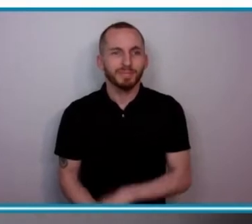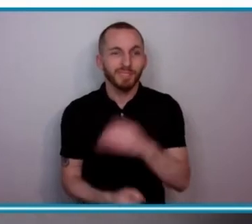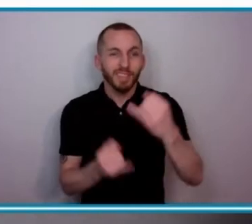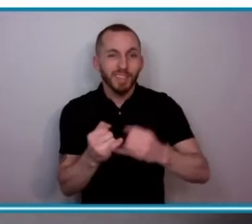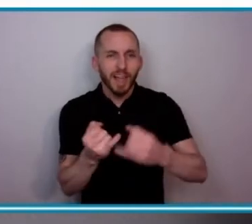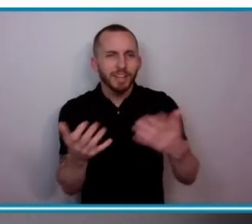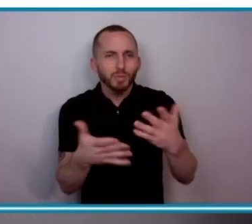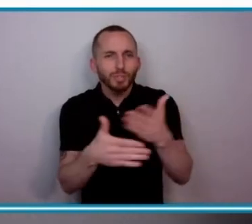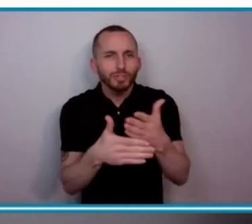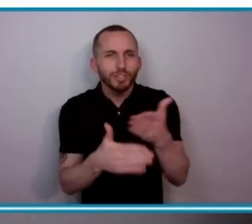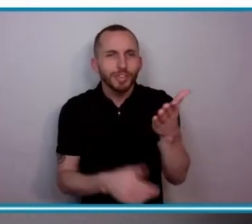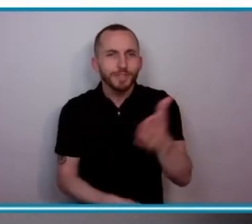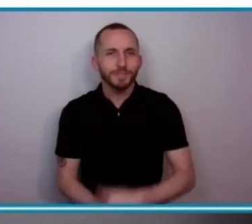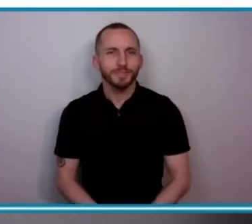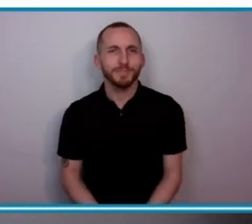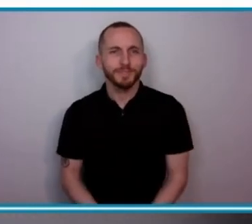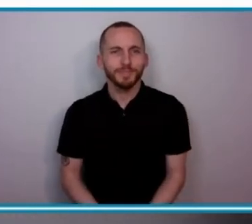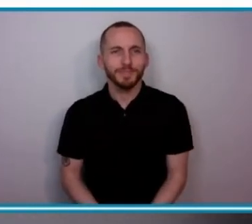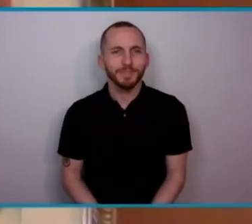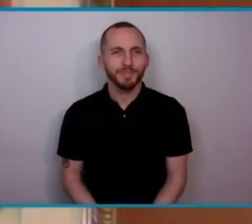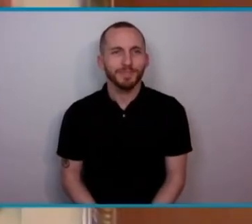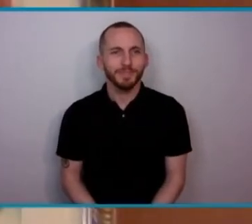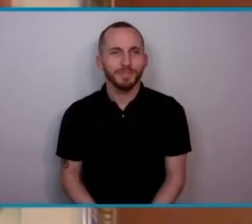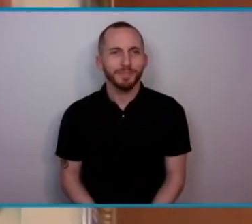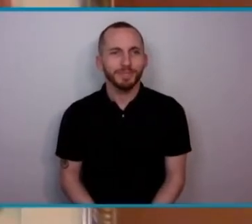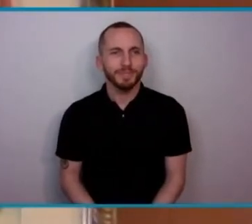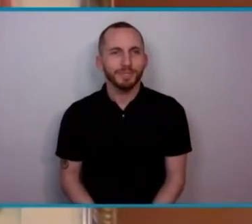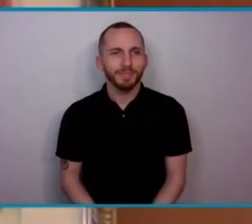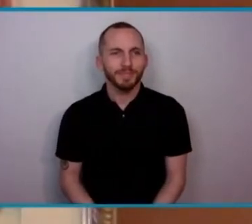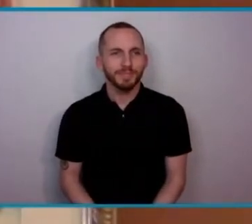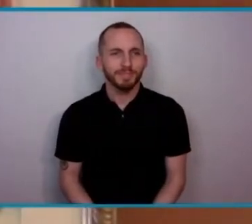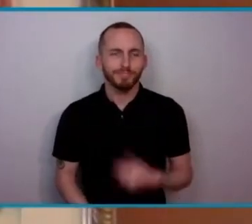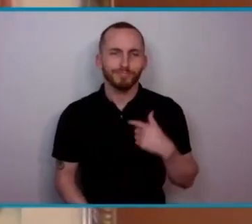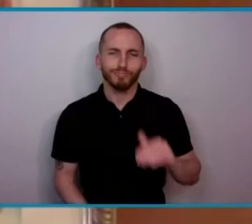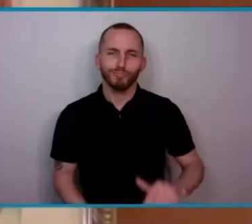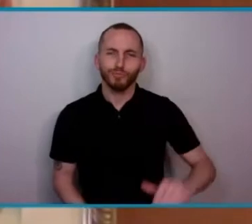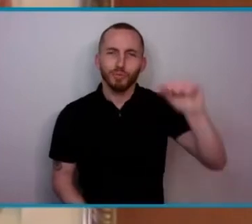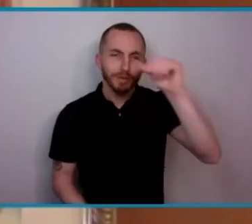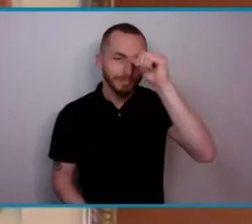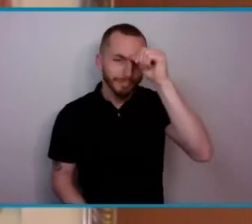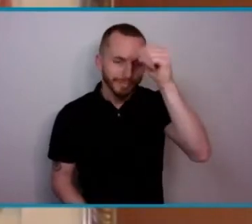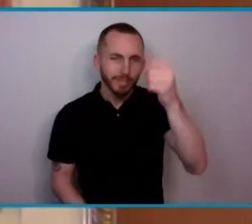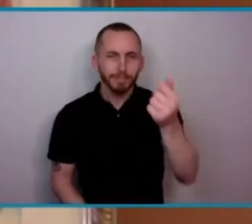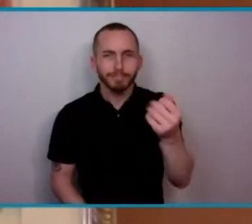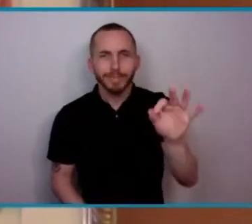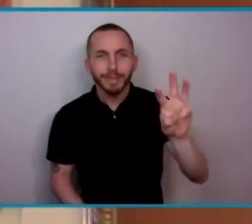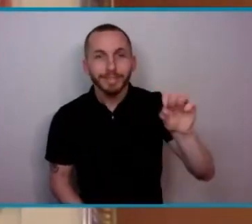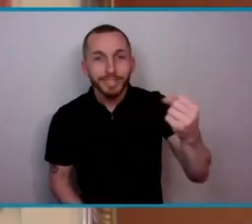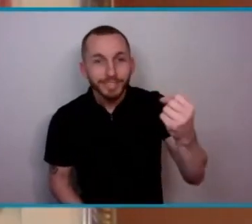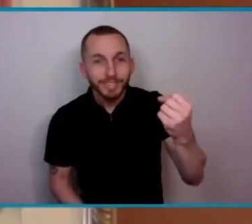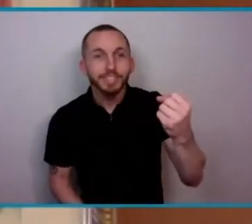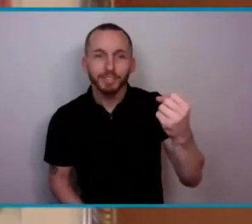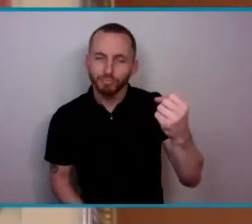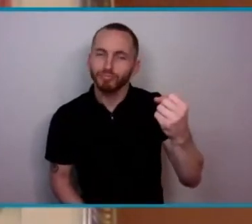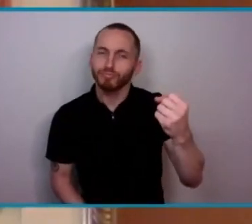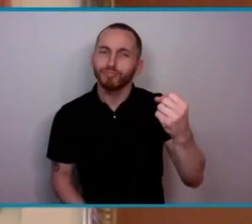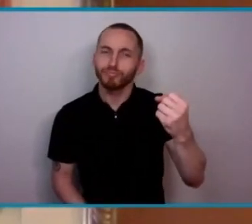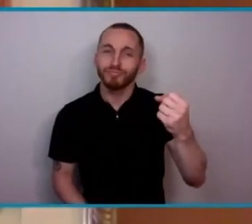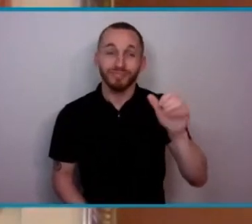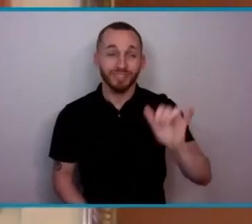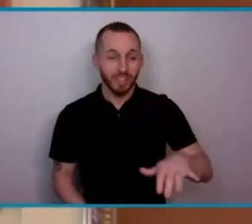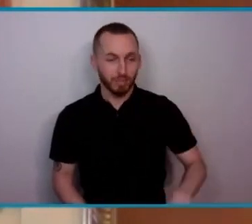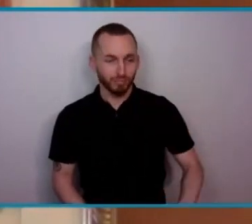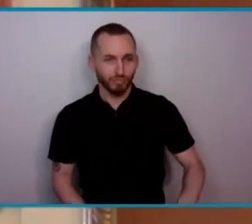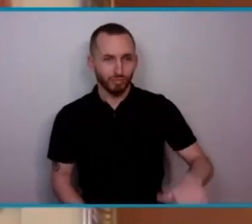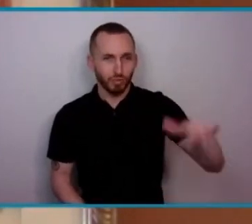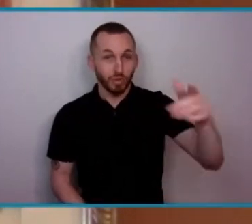I grew up in India in the 1960s and it was in a context in which we had no tv, very limited